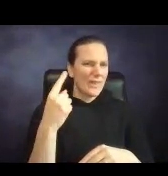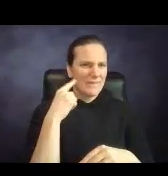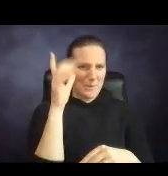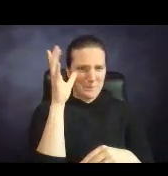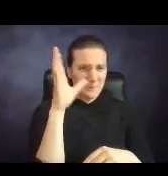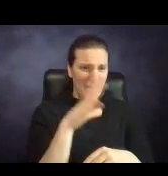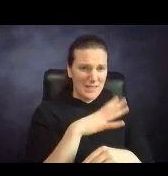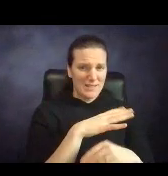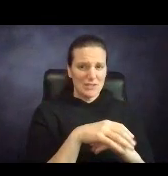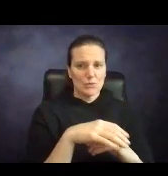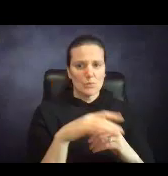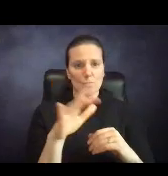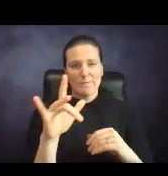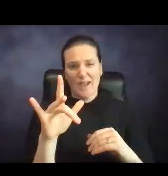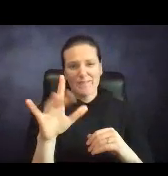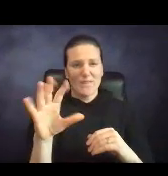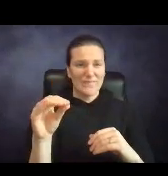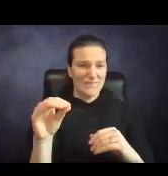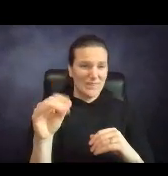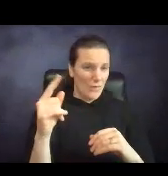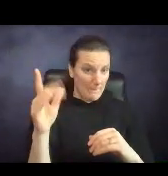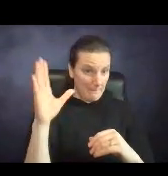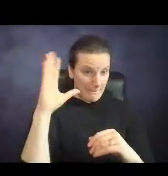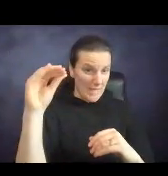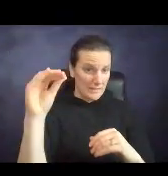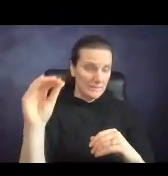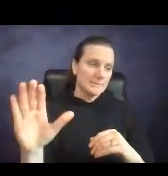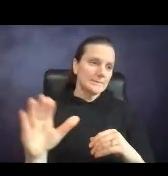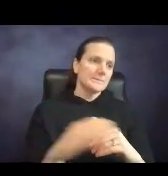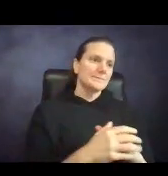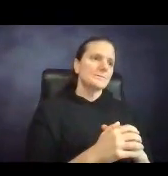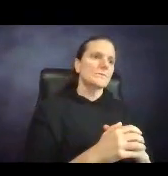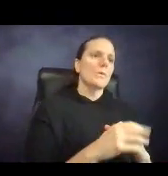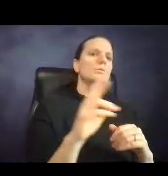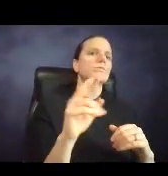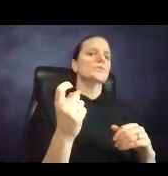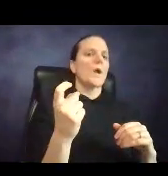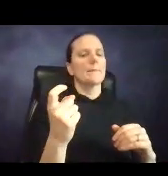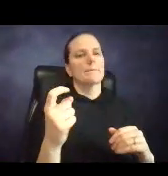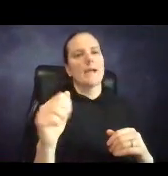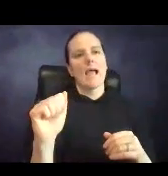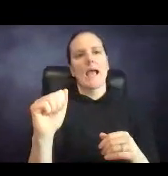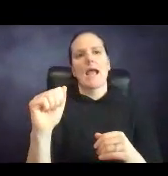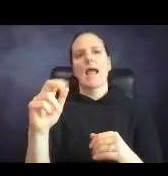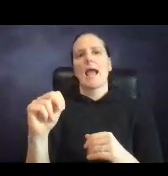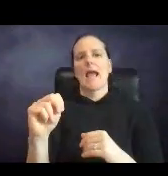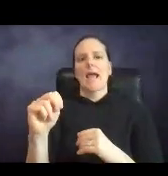So 25 or 50 milligrams. And so we will prescribe AndroGel and we'll say, use one 10th of the packet